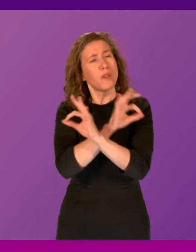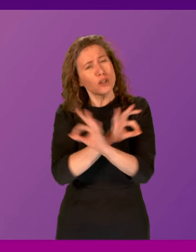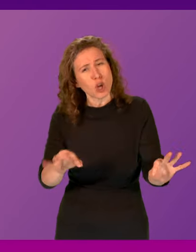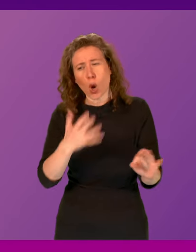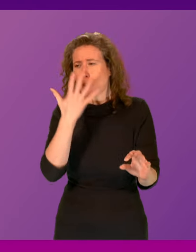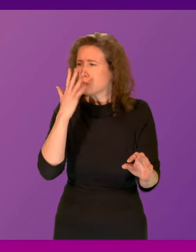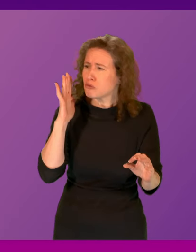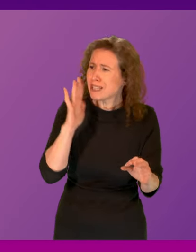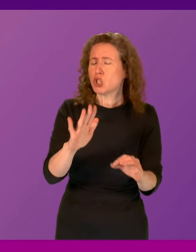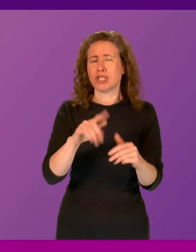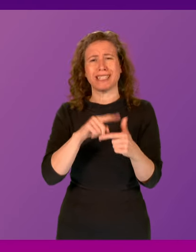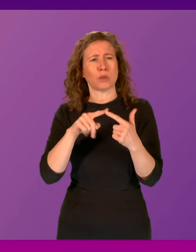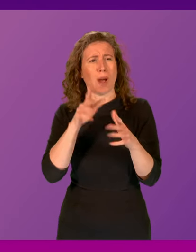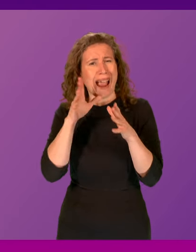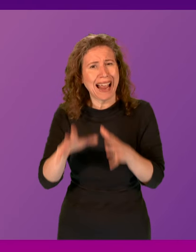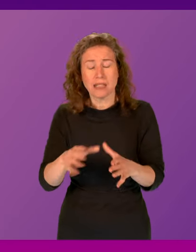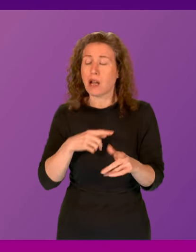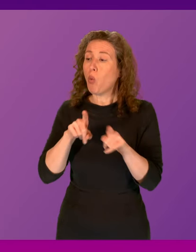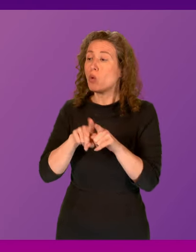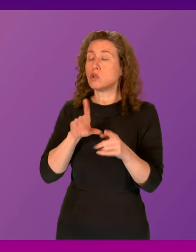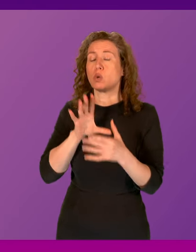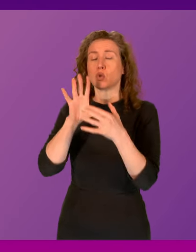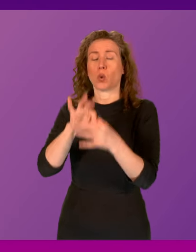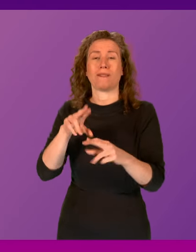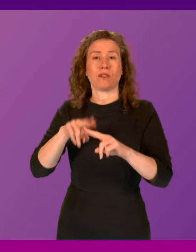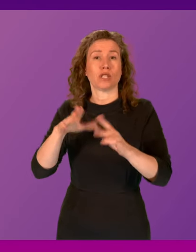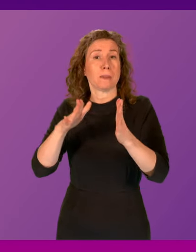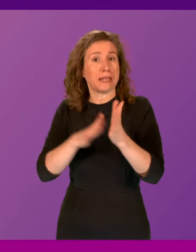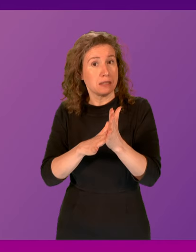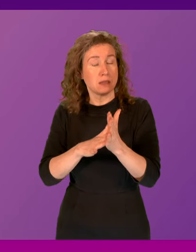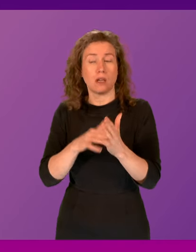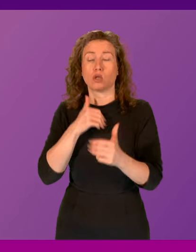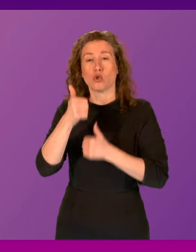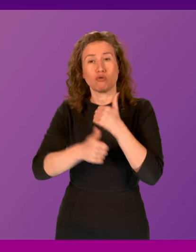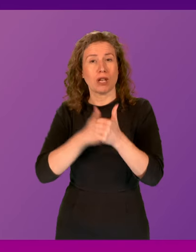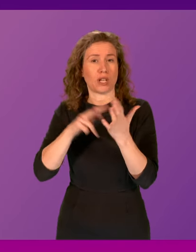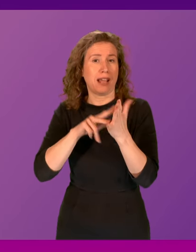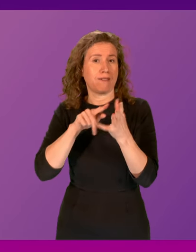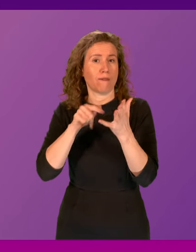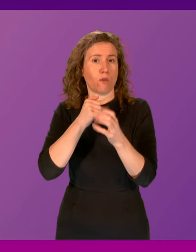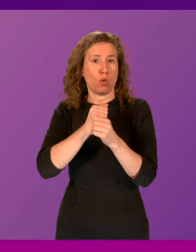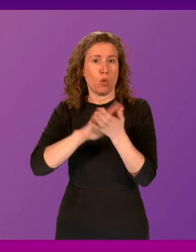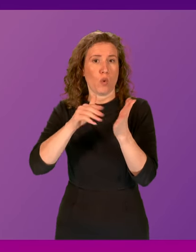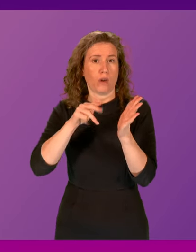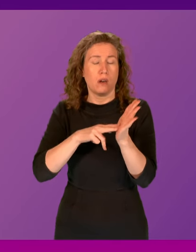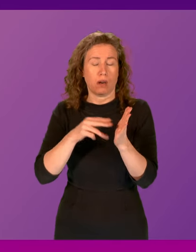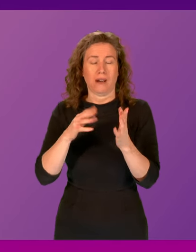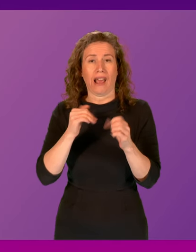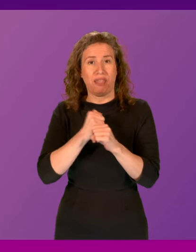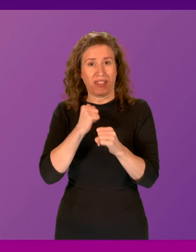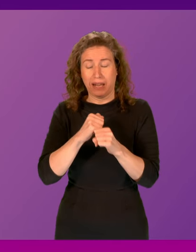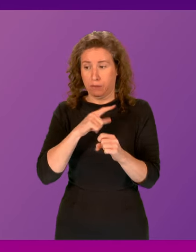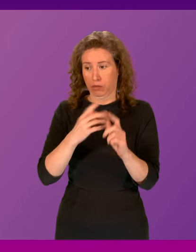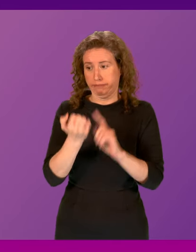I join the First Minister in congratulating Vaughan Gething on his election as the First Minister of Wales, which is another historic first—he is the first-ever